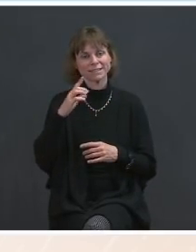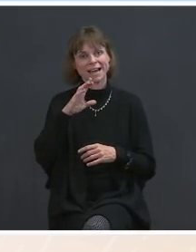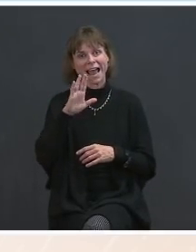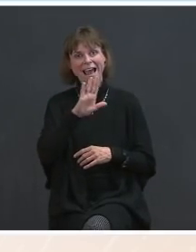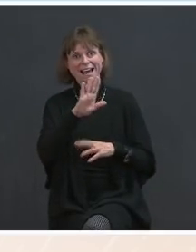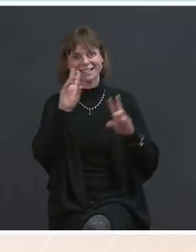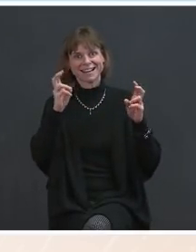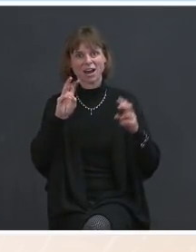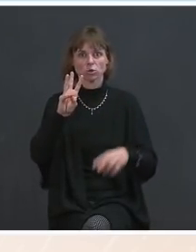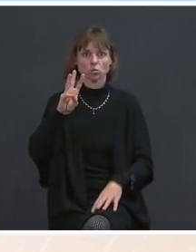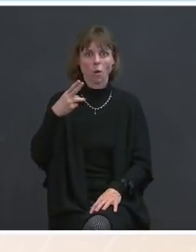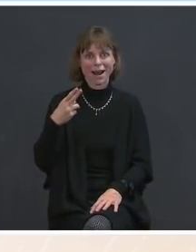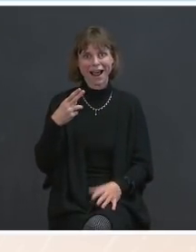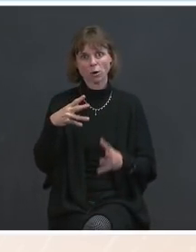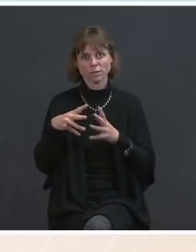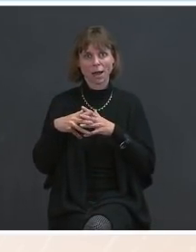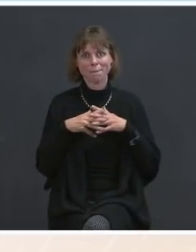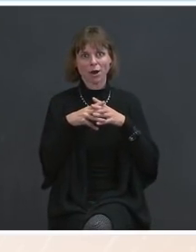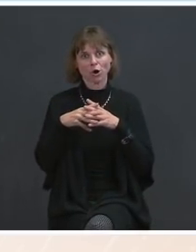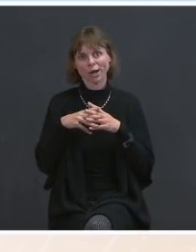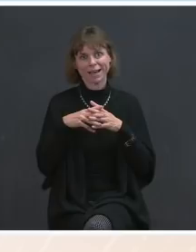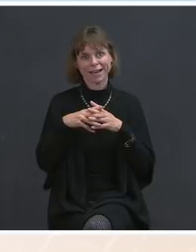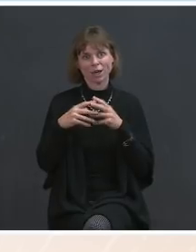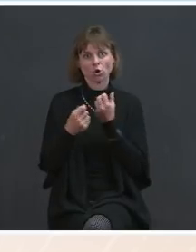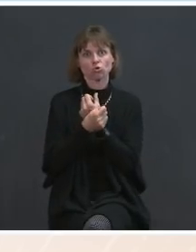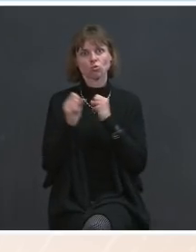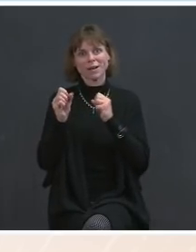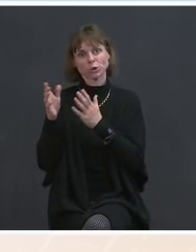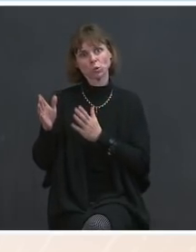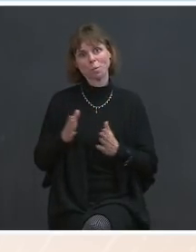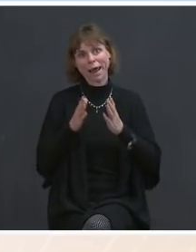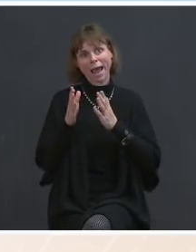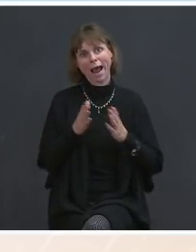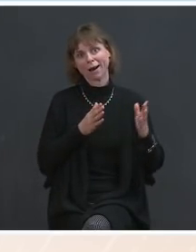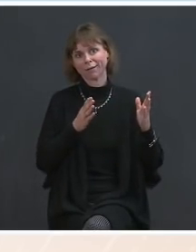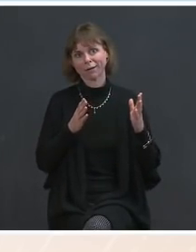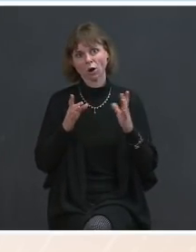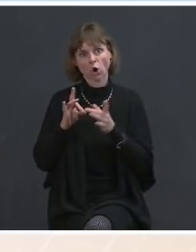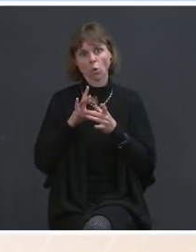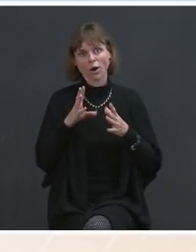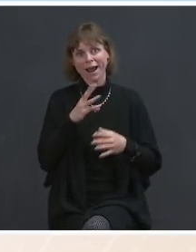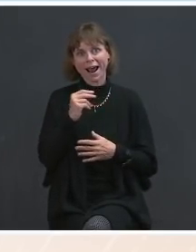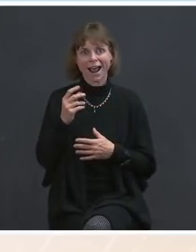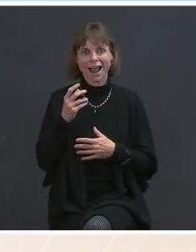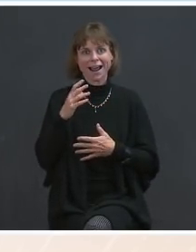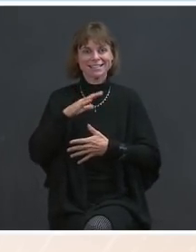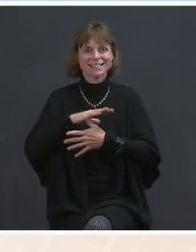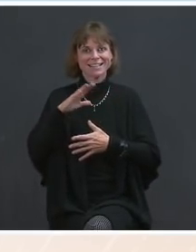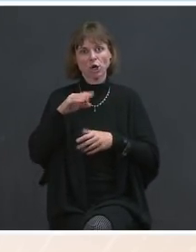"White House American Rescue Plan Coordinator and Senior Advisor to the President." Try to fit that on a card, I don't know.